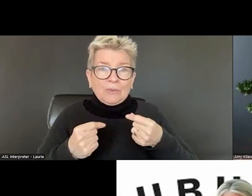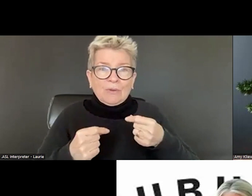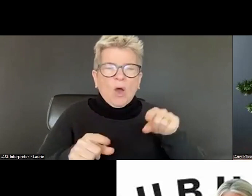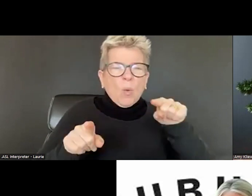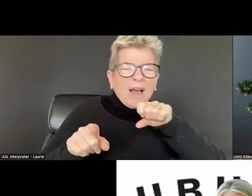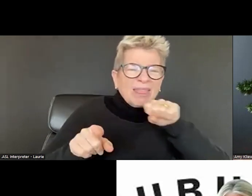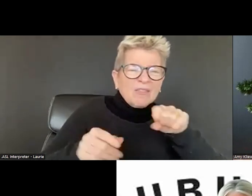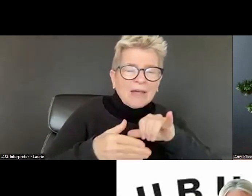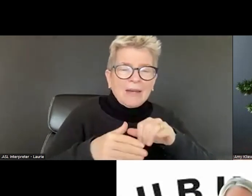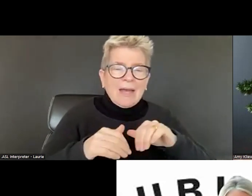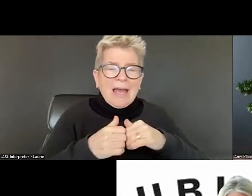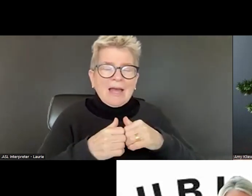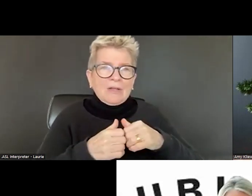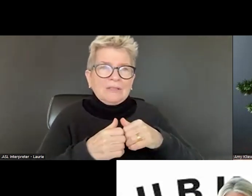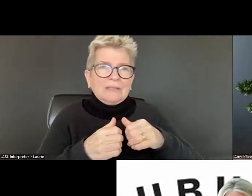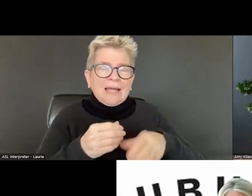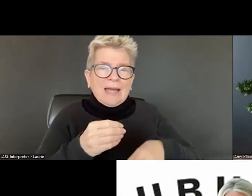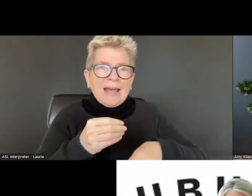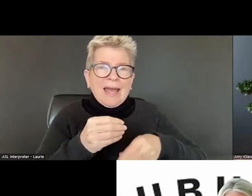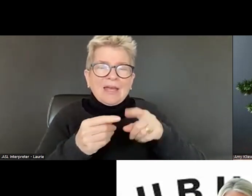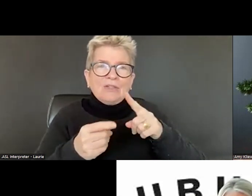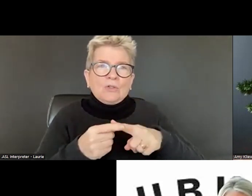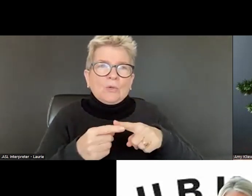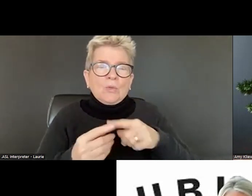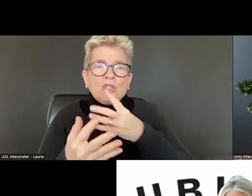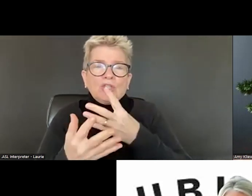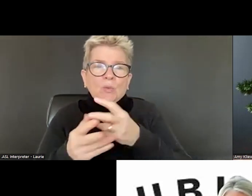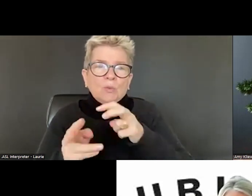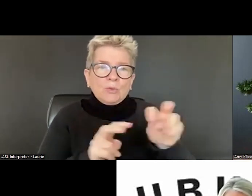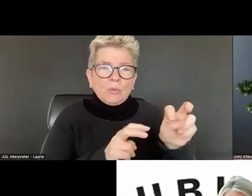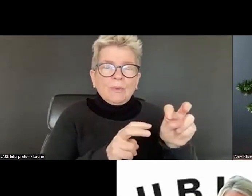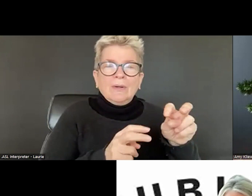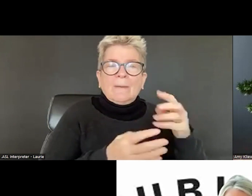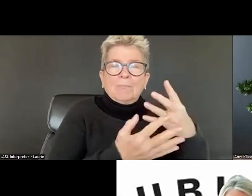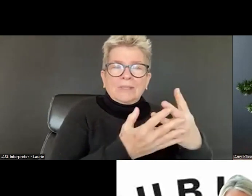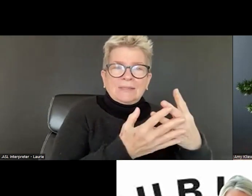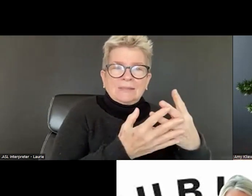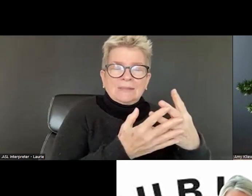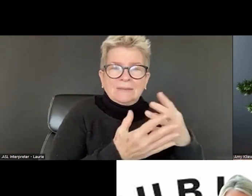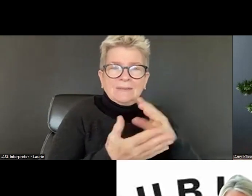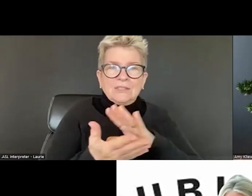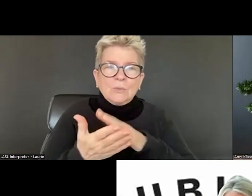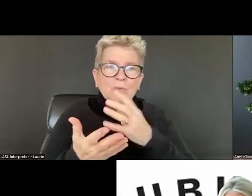prison Pipeline and all of these other things and the detriments if we do not do this work